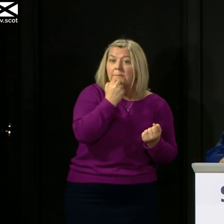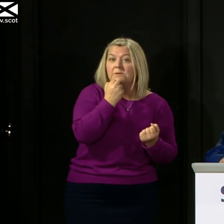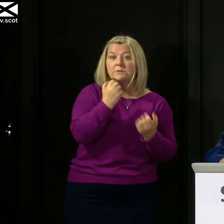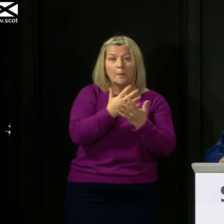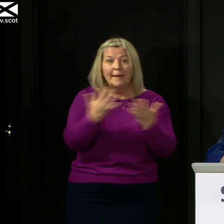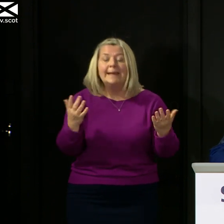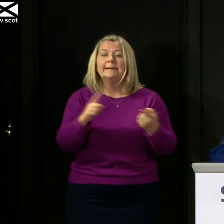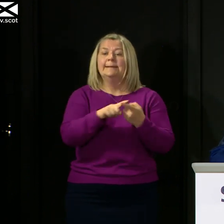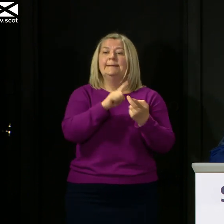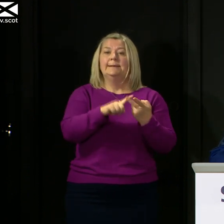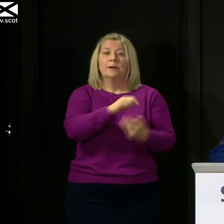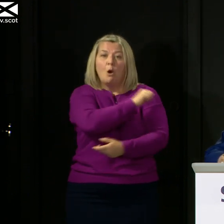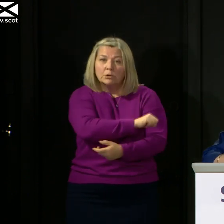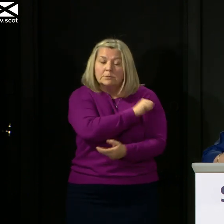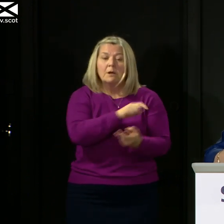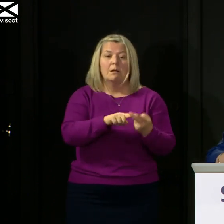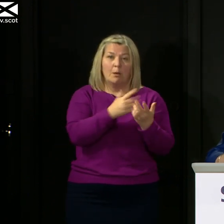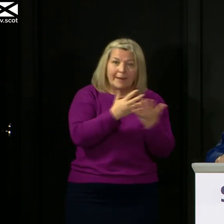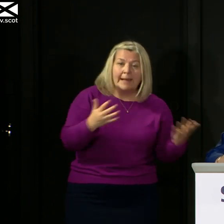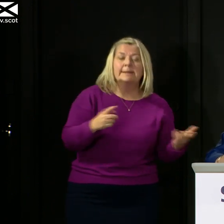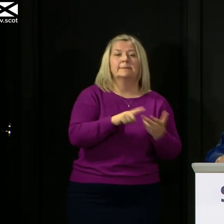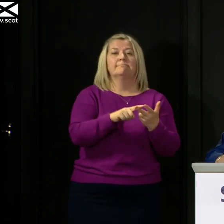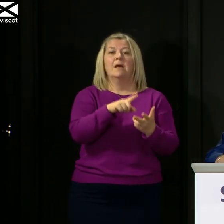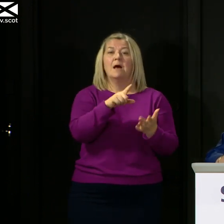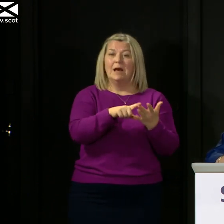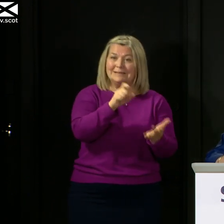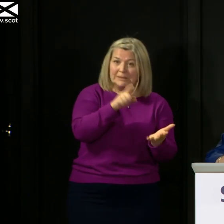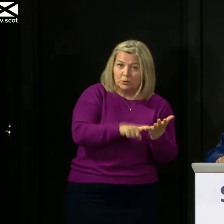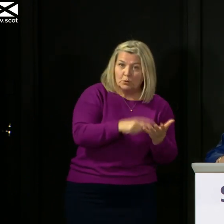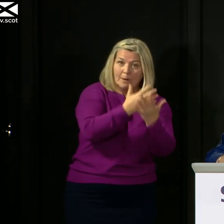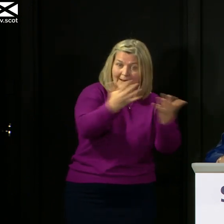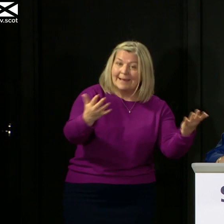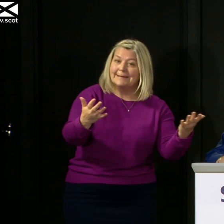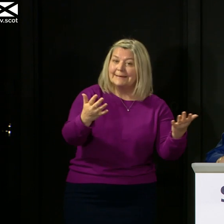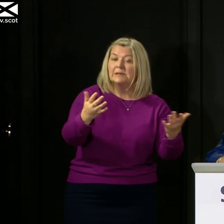admissions, ICU admissions and particularly the NRS figures that will come on Wednesday